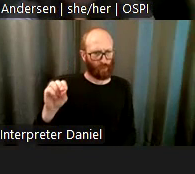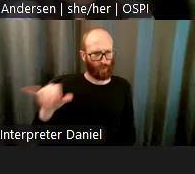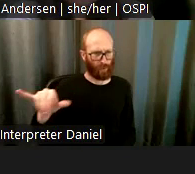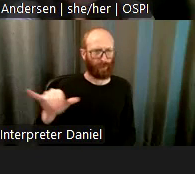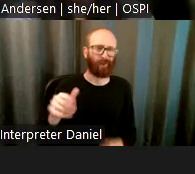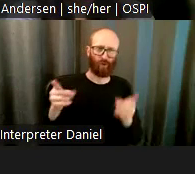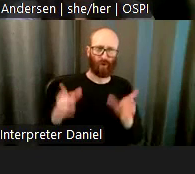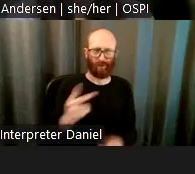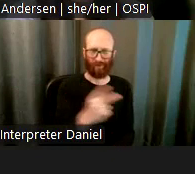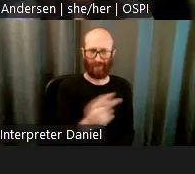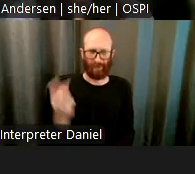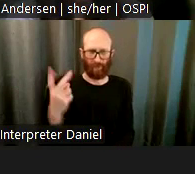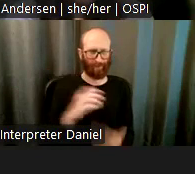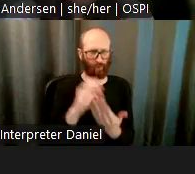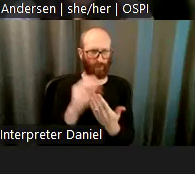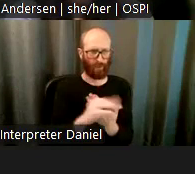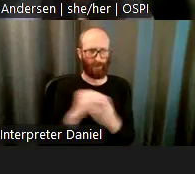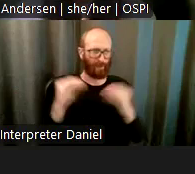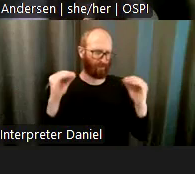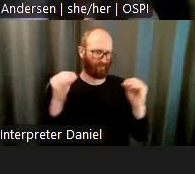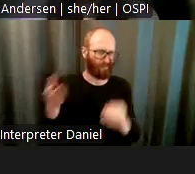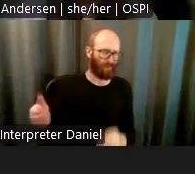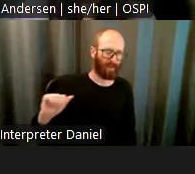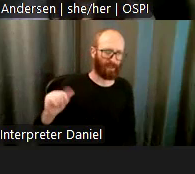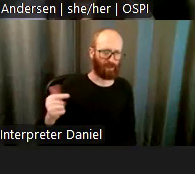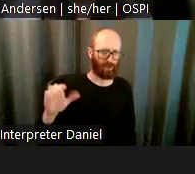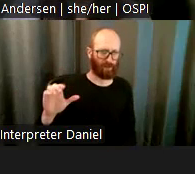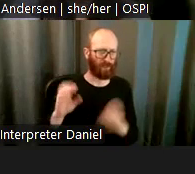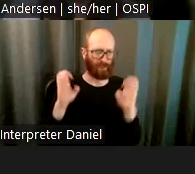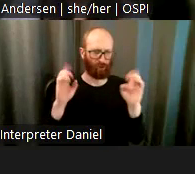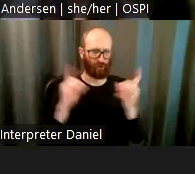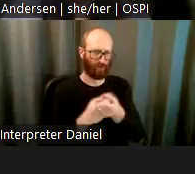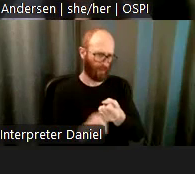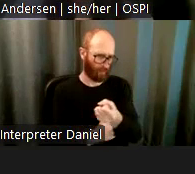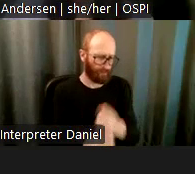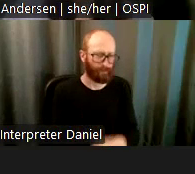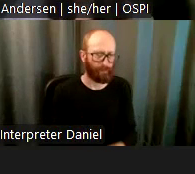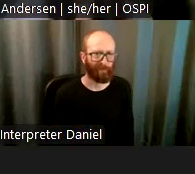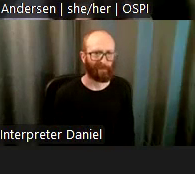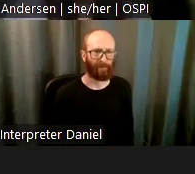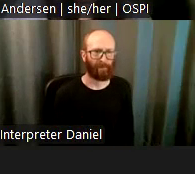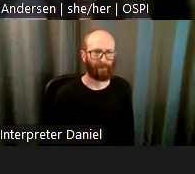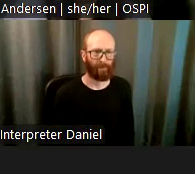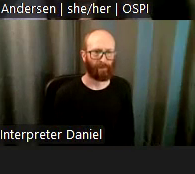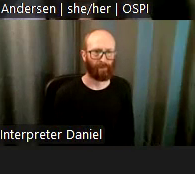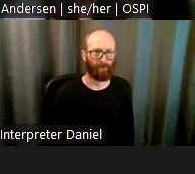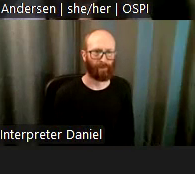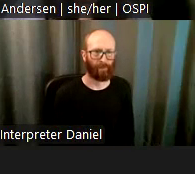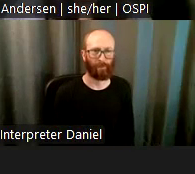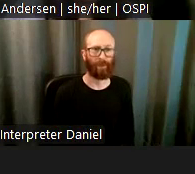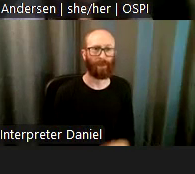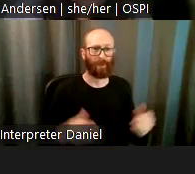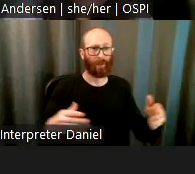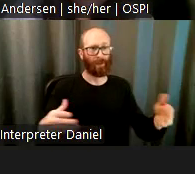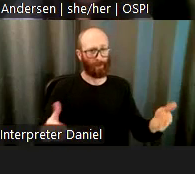and instruction at AGC Education Foundation. Welcome, we are so glad to have all of you